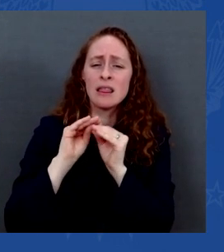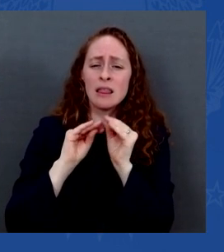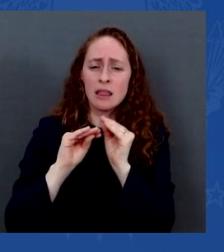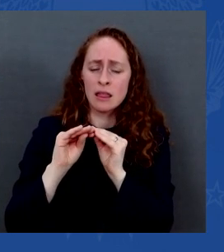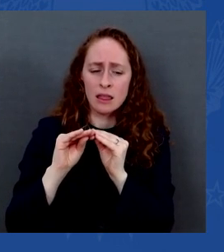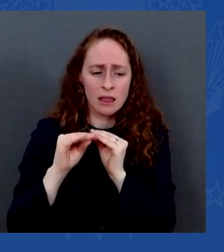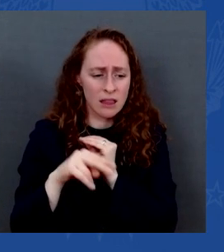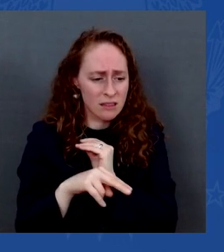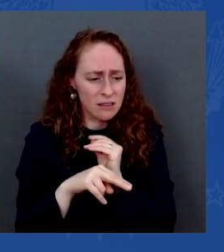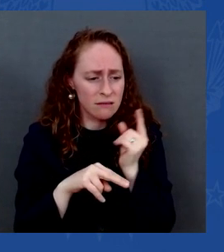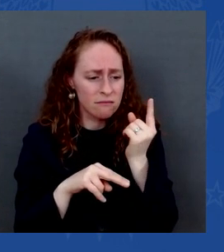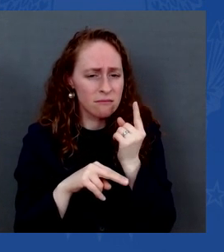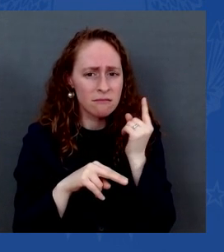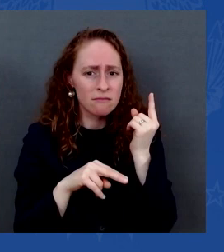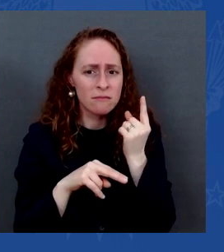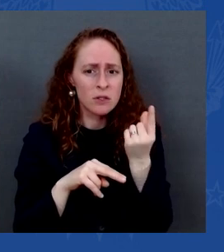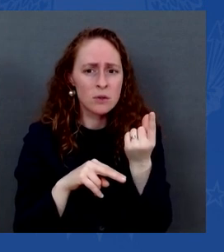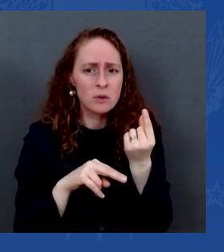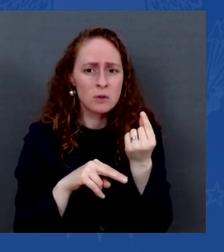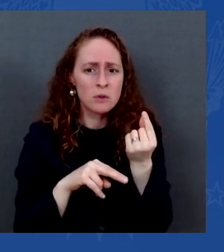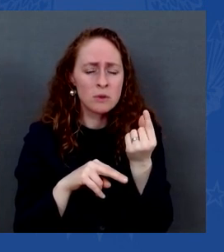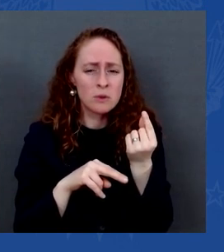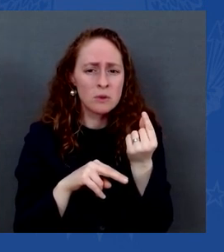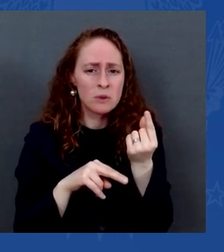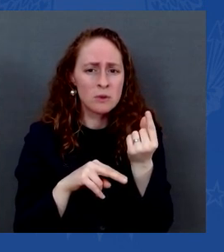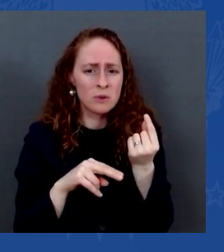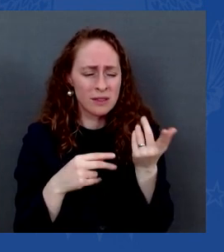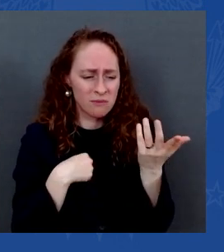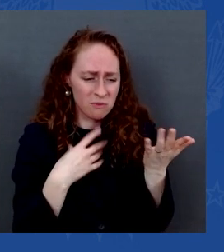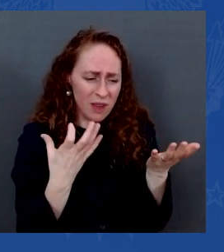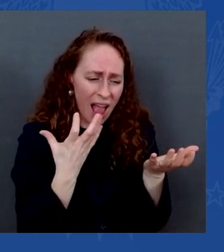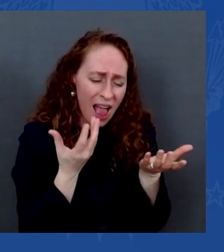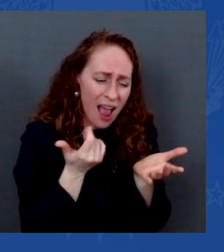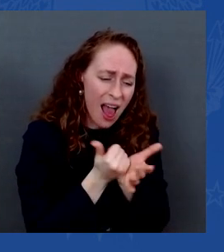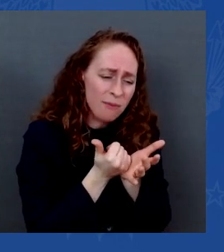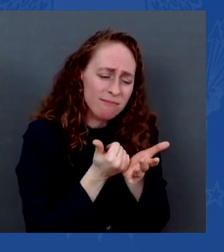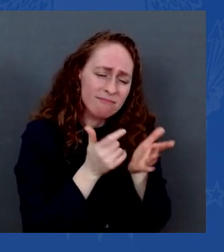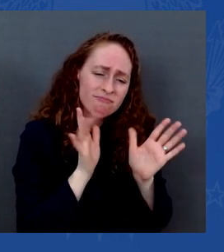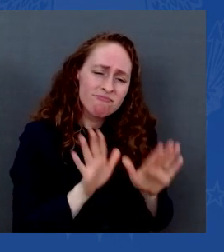if you don't get that -- that -- that -- be able to take that, what happens?